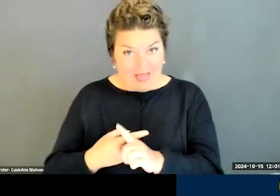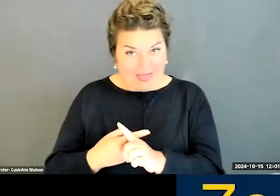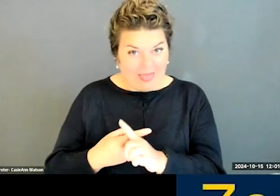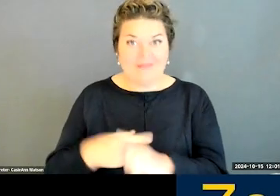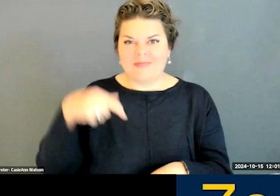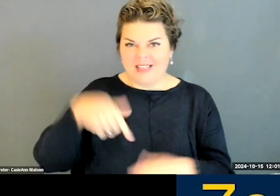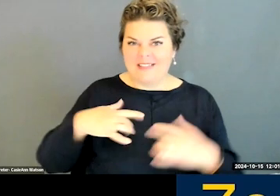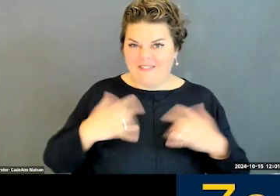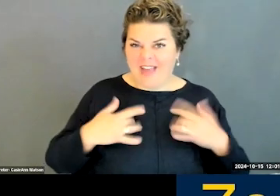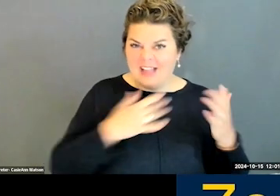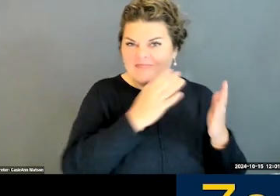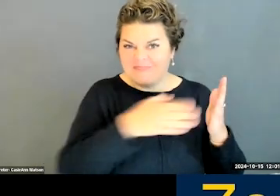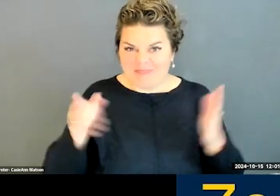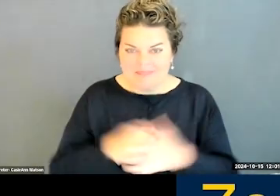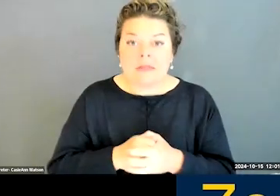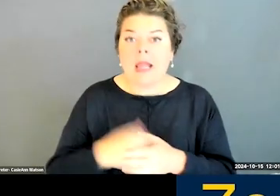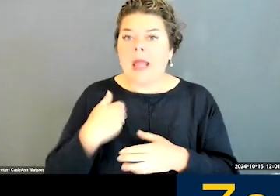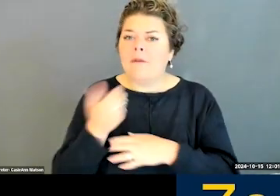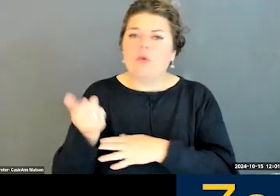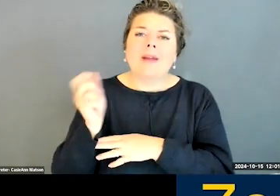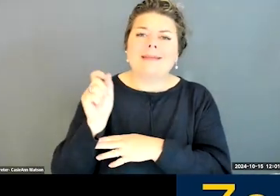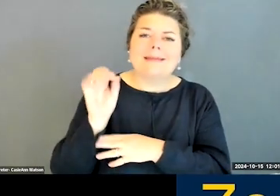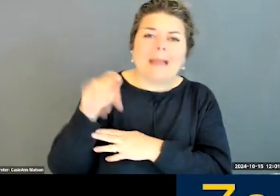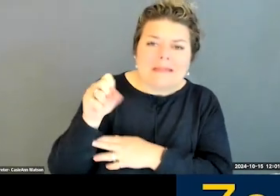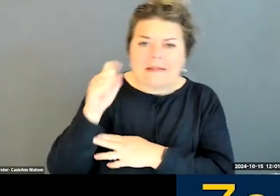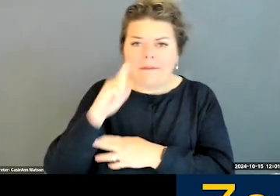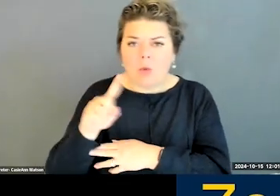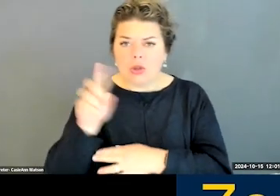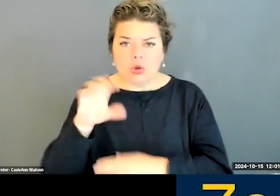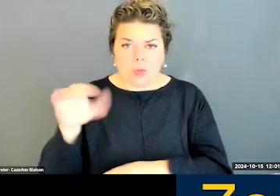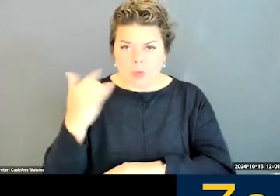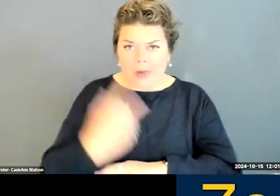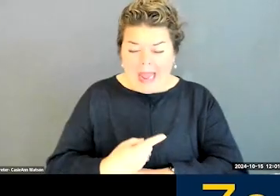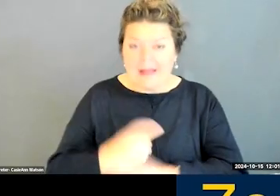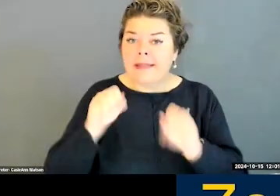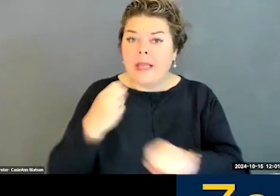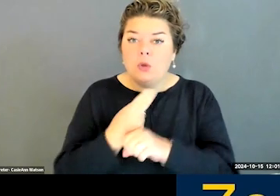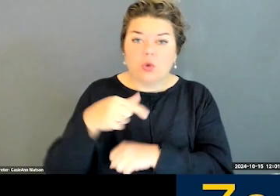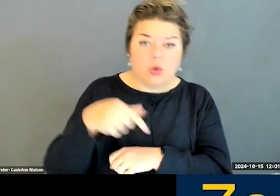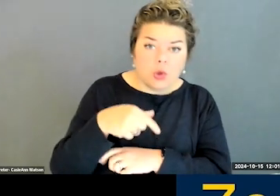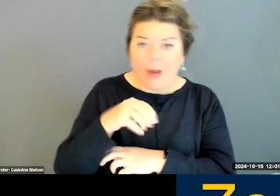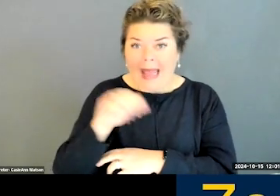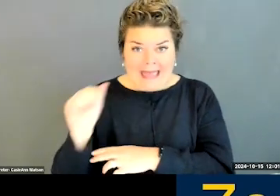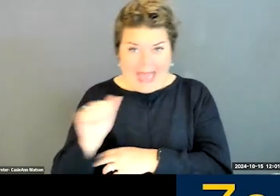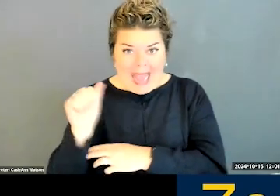Some quick webinar tips for Zoom today is that you can use the Q&A feature to submit any questions that you might have.